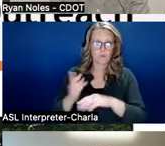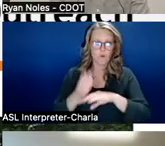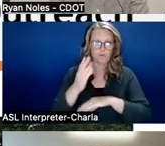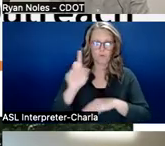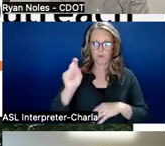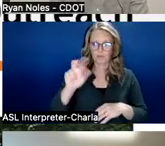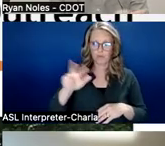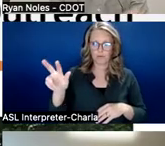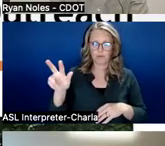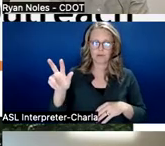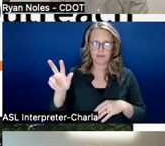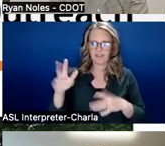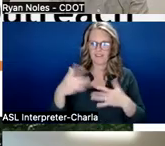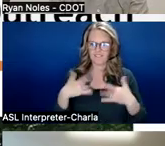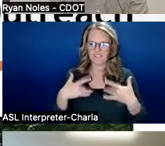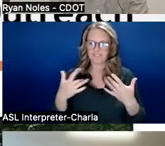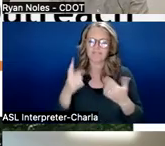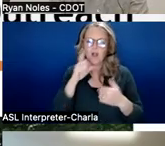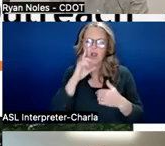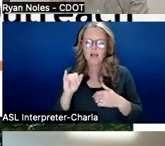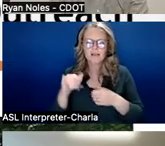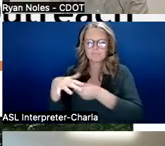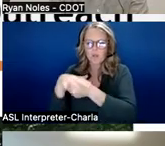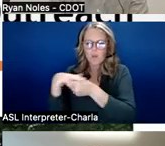So these are neighborhood festivals like in the picture you see.